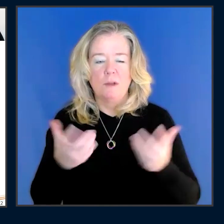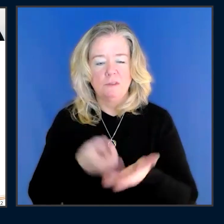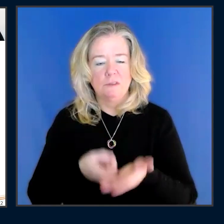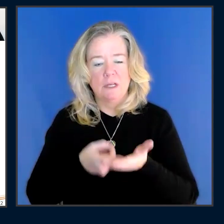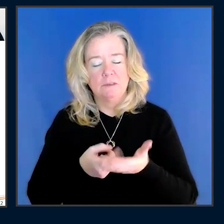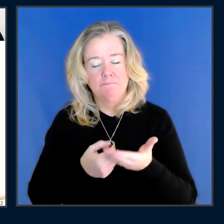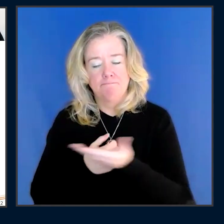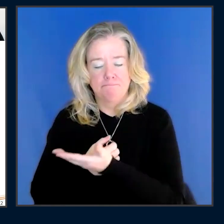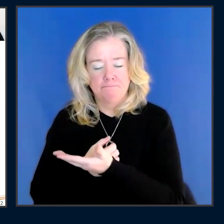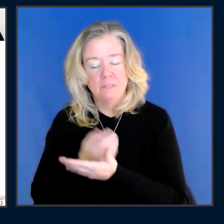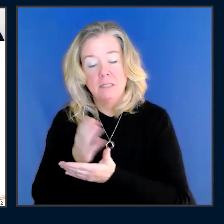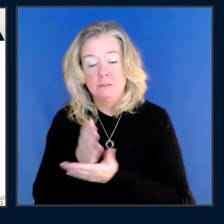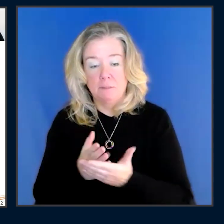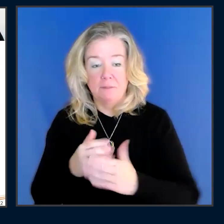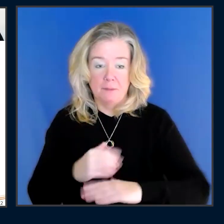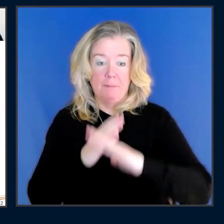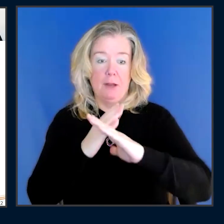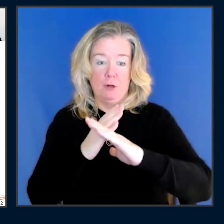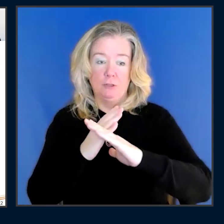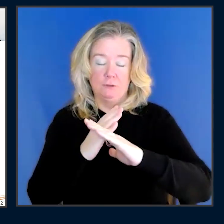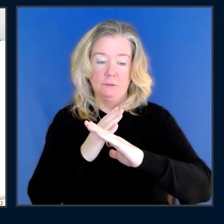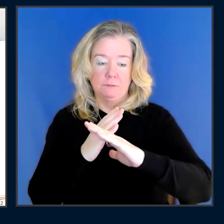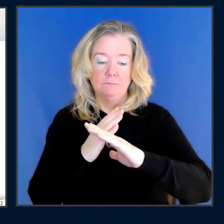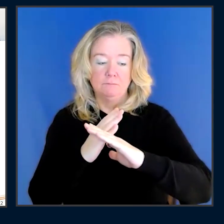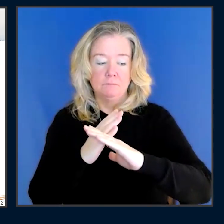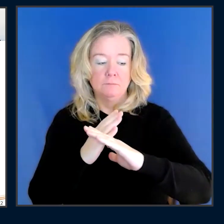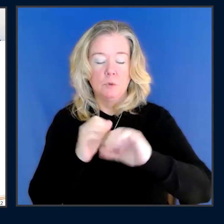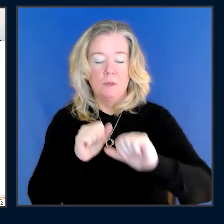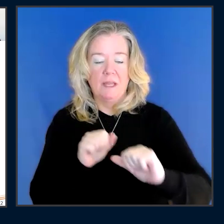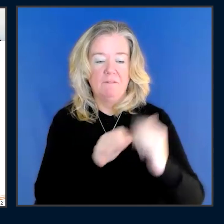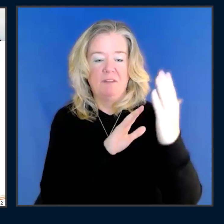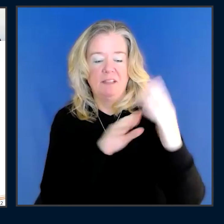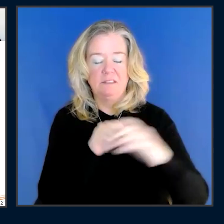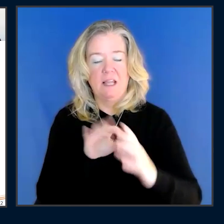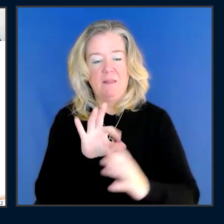So the next thing that we'd like to do is look at some of the potential barriers that we face